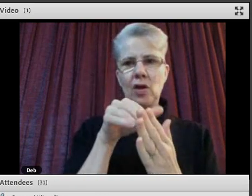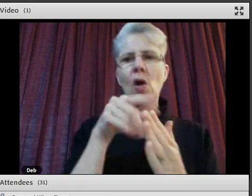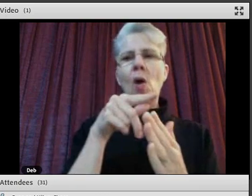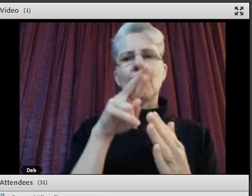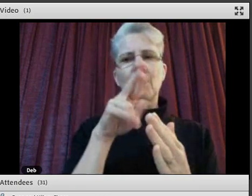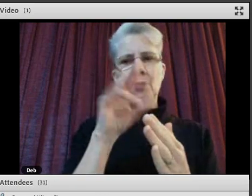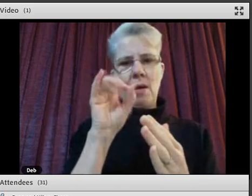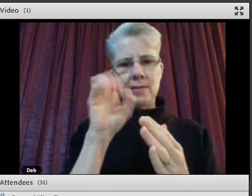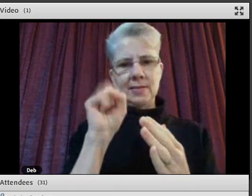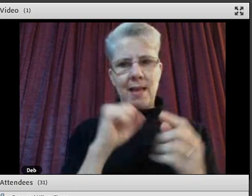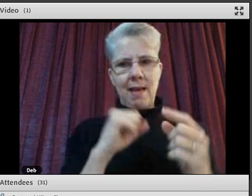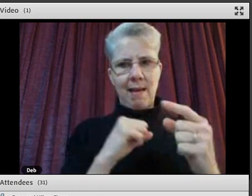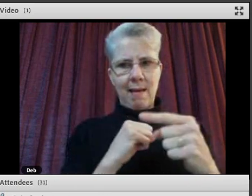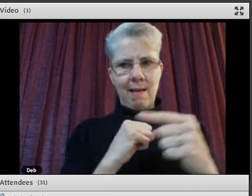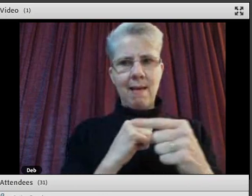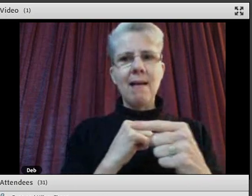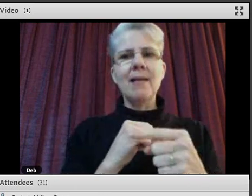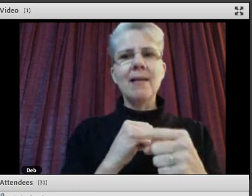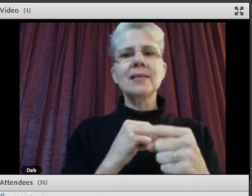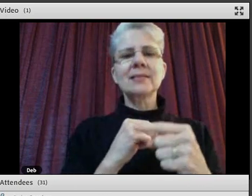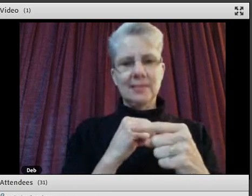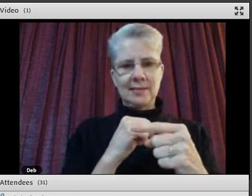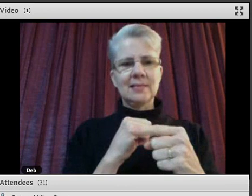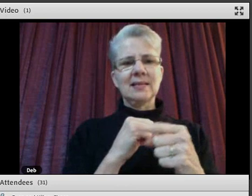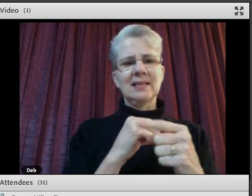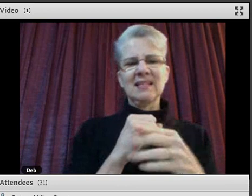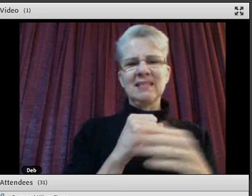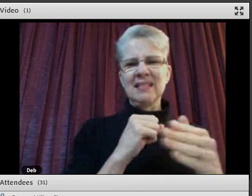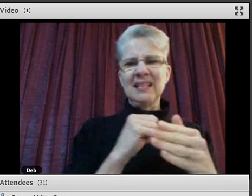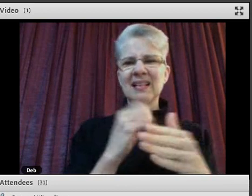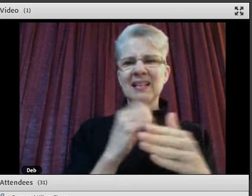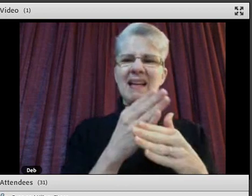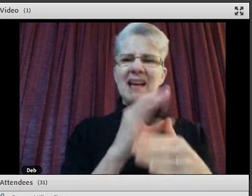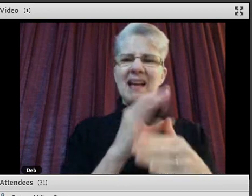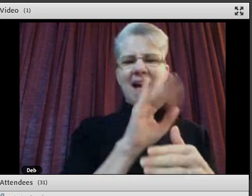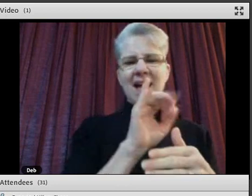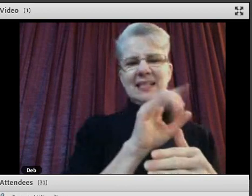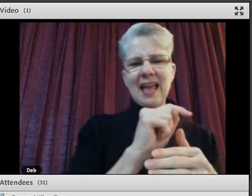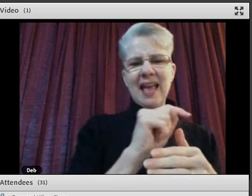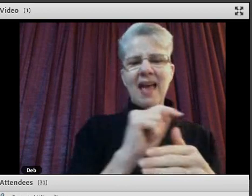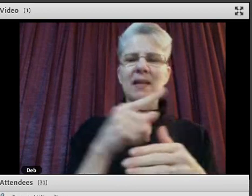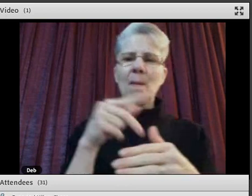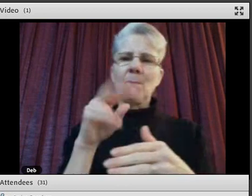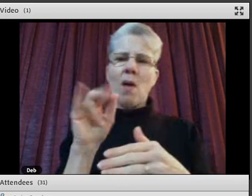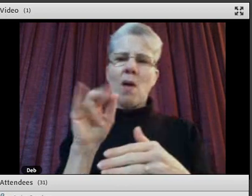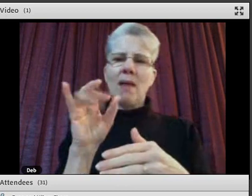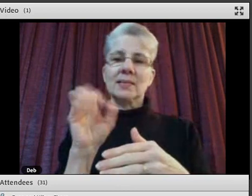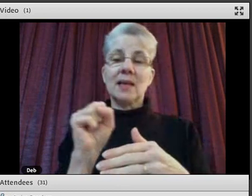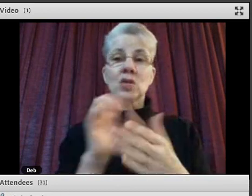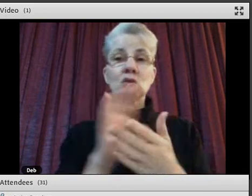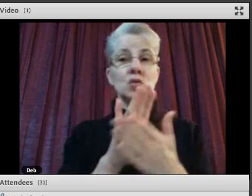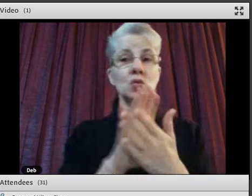of process, product, and content. The focus of the schools most often is content.